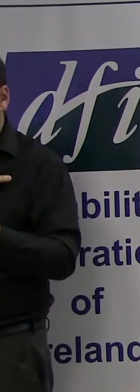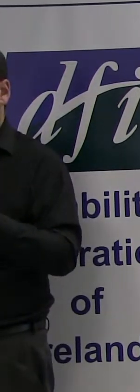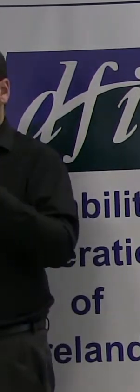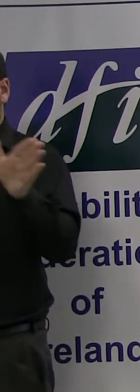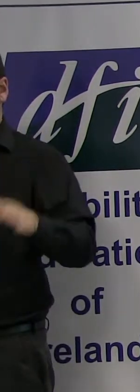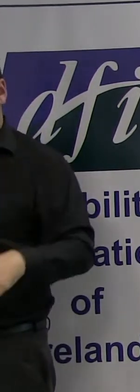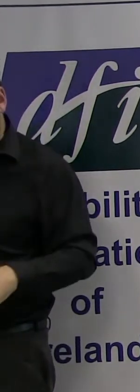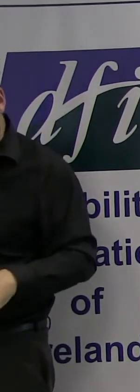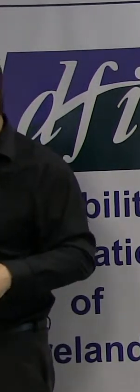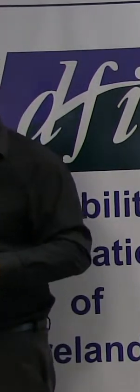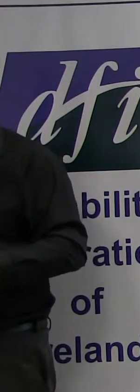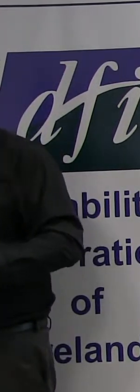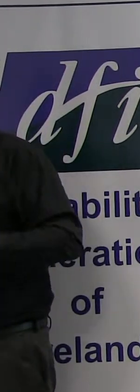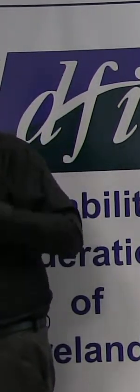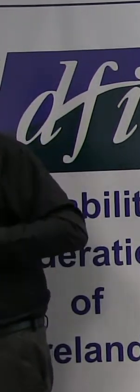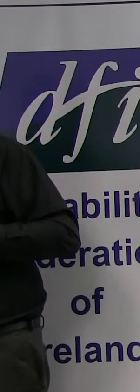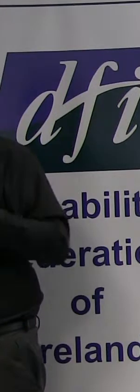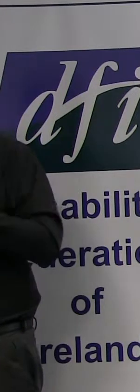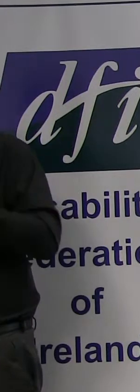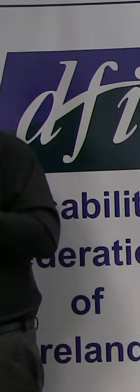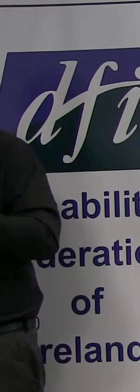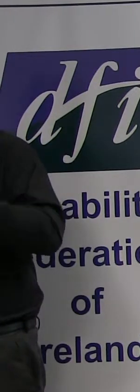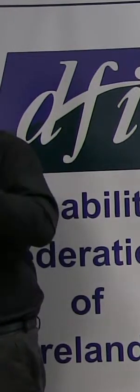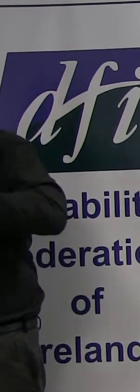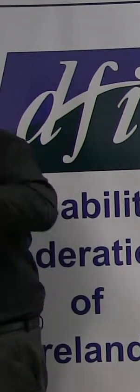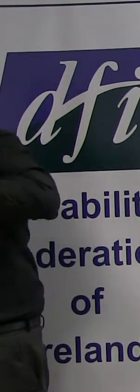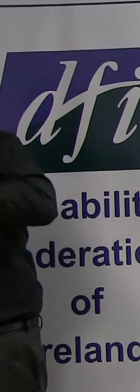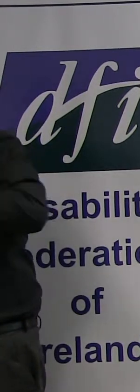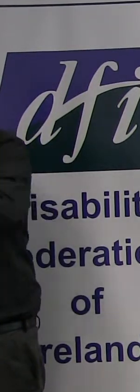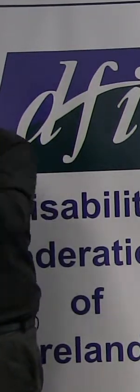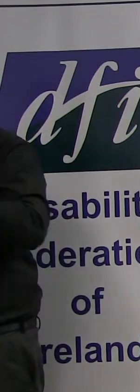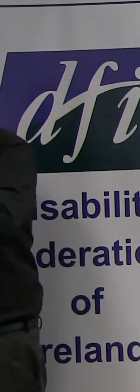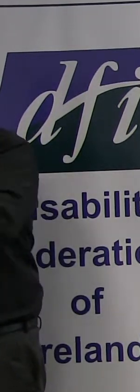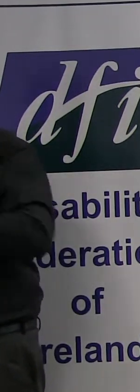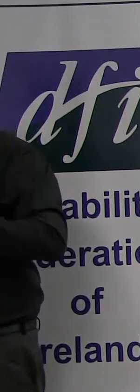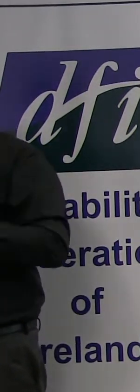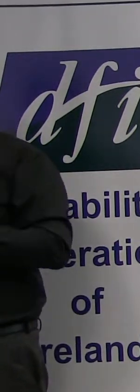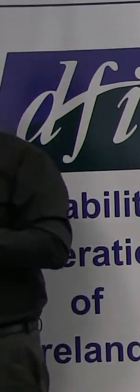of time and okay when applied with benefits of the car you know it can